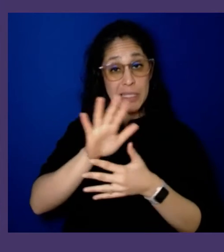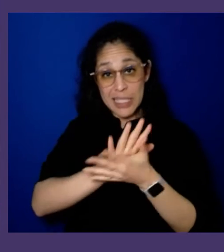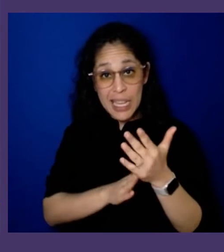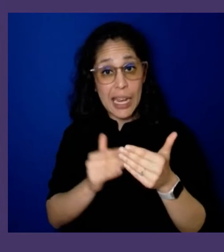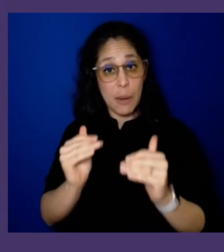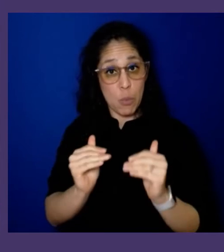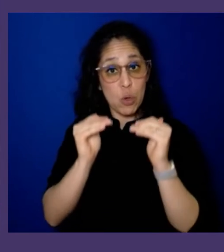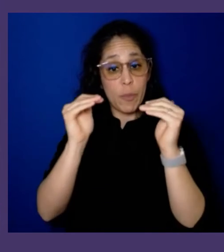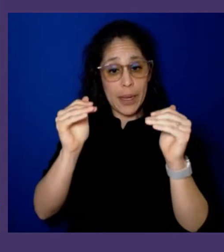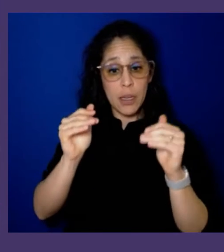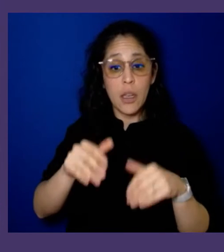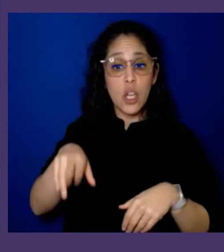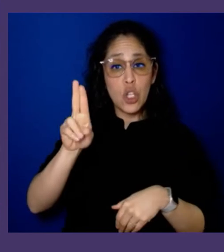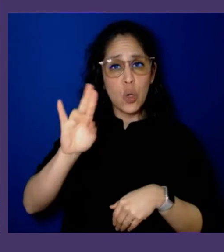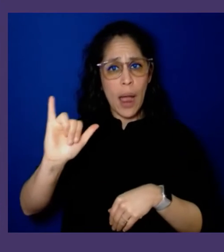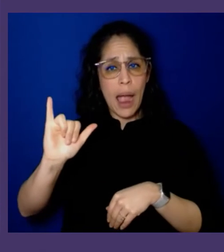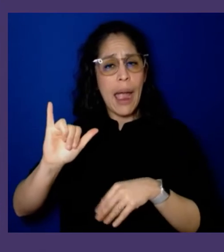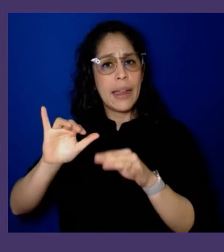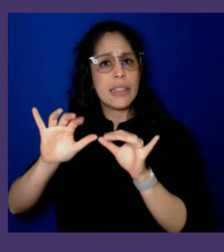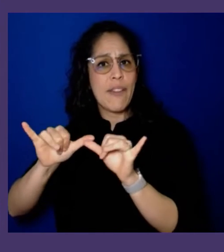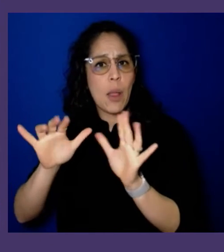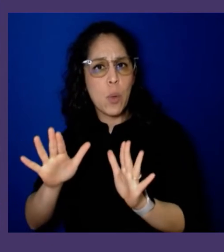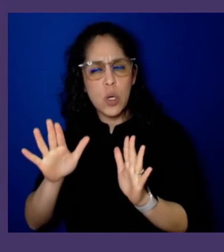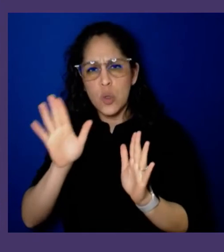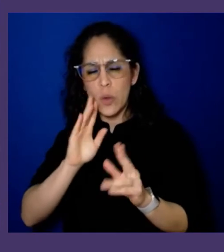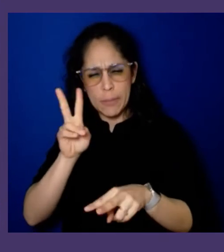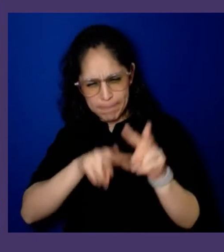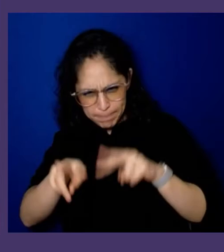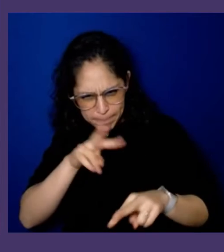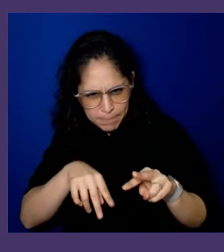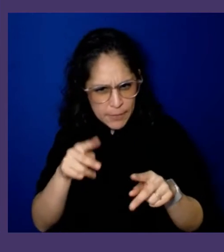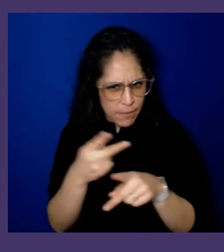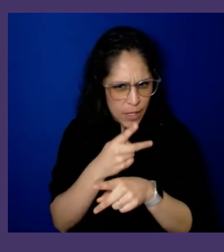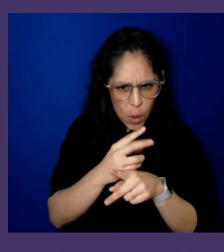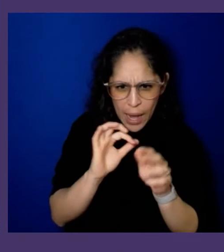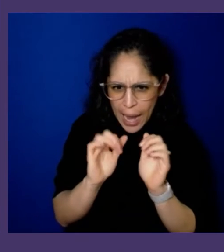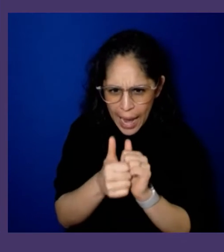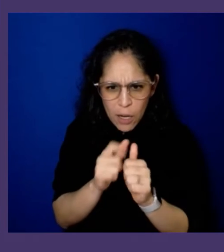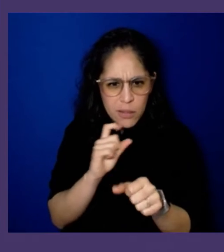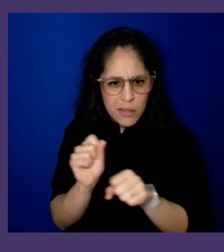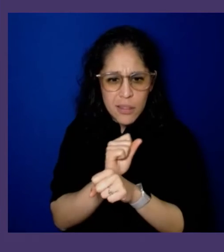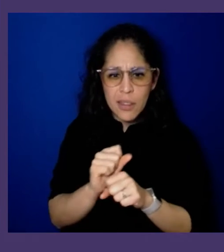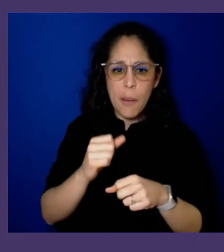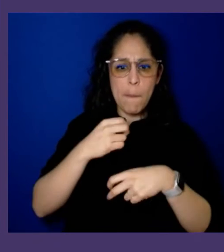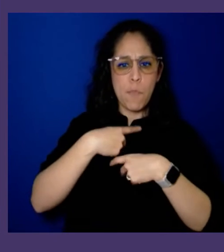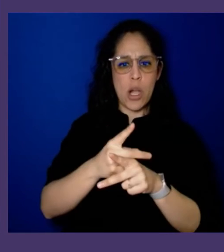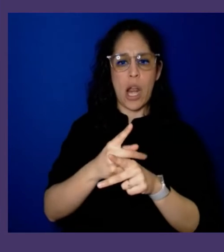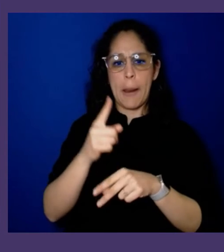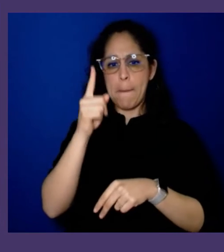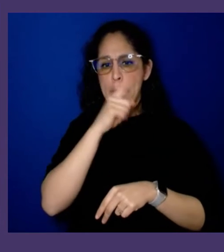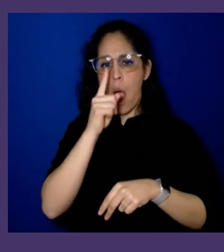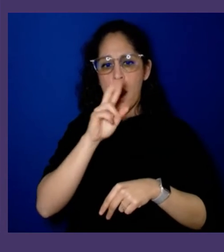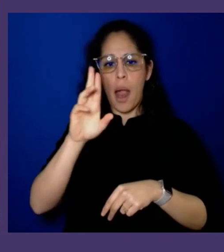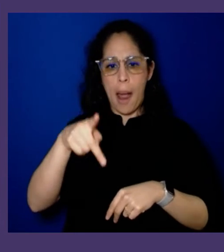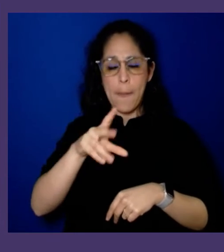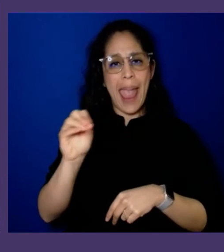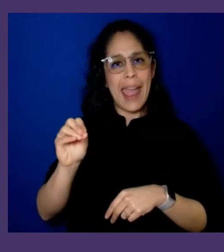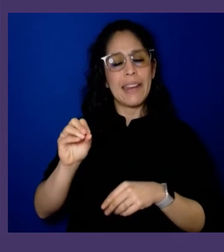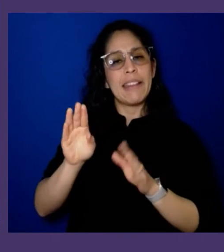evaluate how well they show up in production mockups and dev builds. We want to make sure that the spirit of the design ideas come through in the finished product